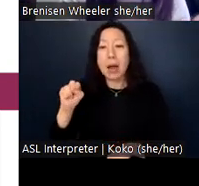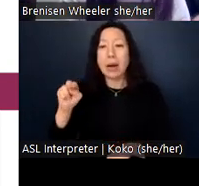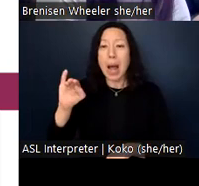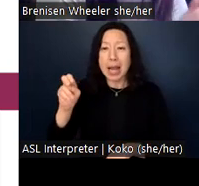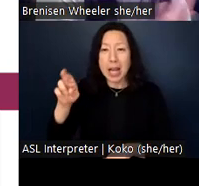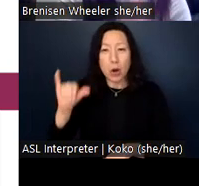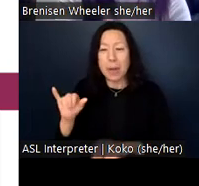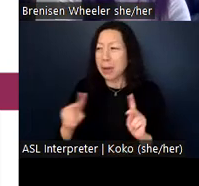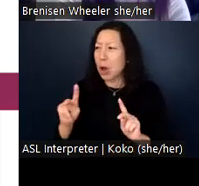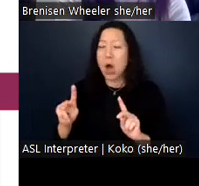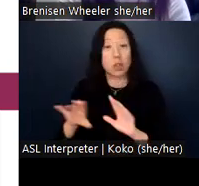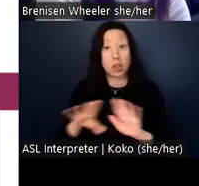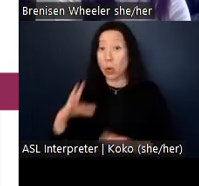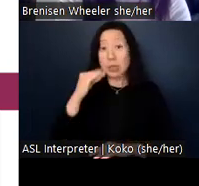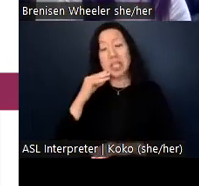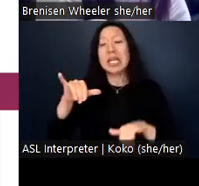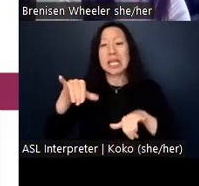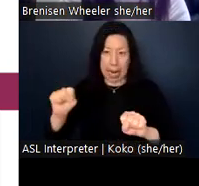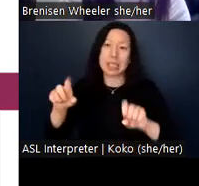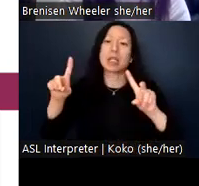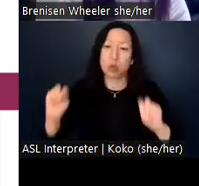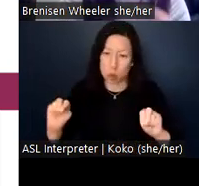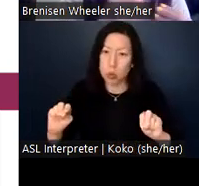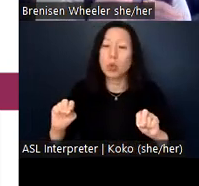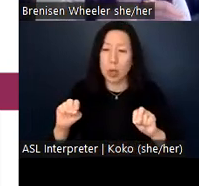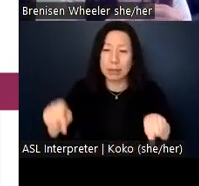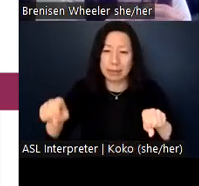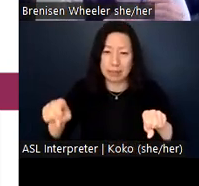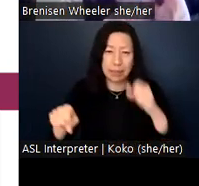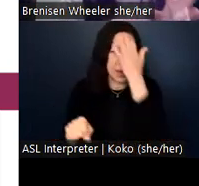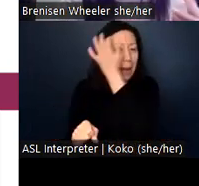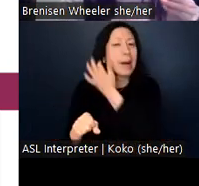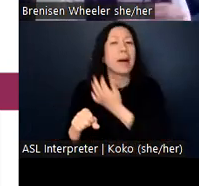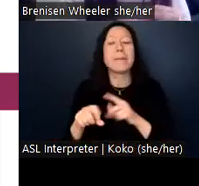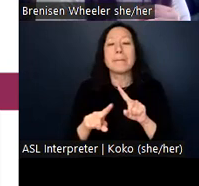12:59:13 They do. but it's really important to recognize this overwhelming sex and gender